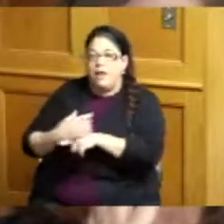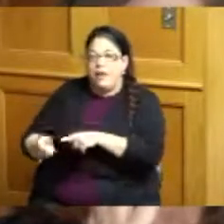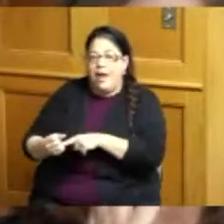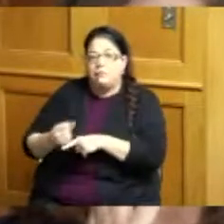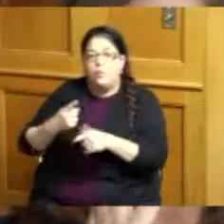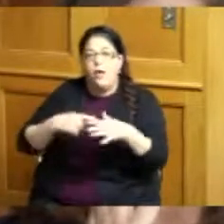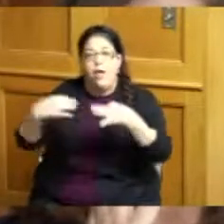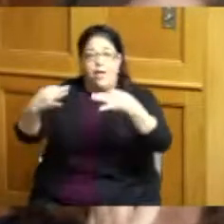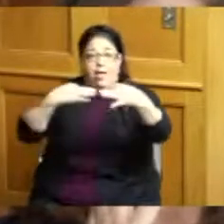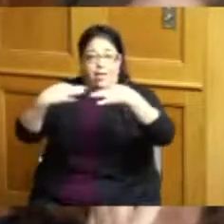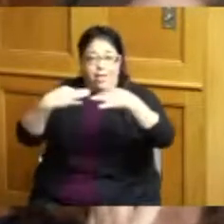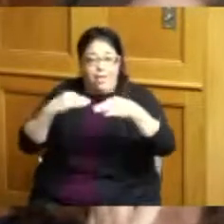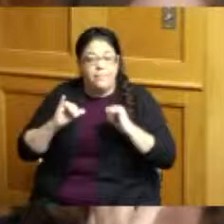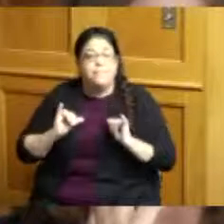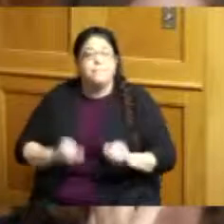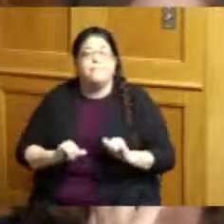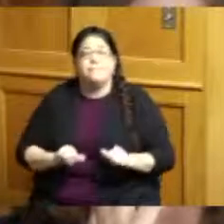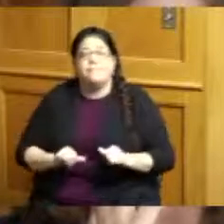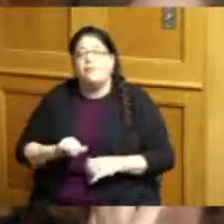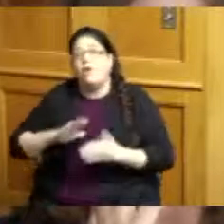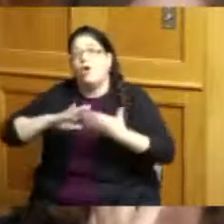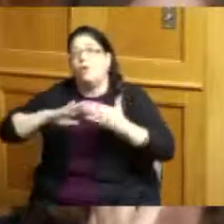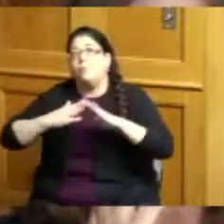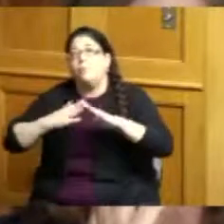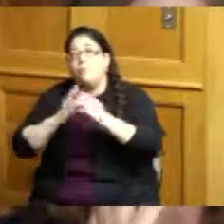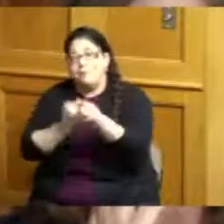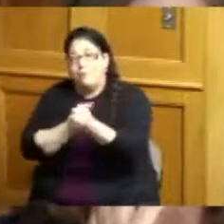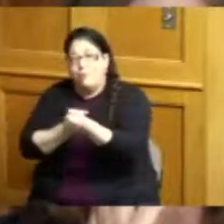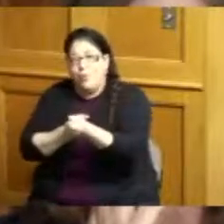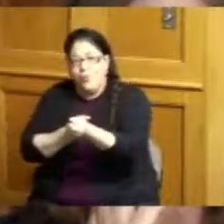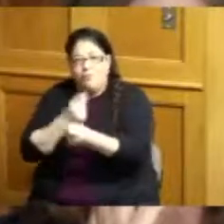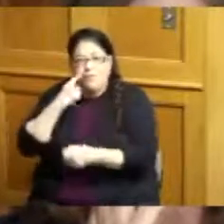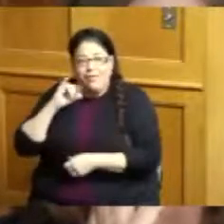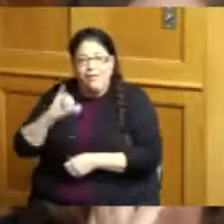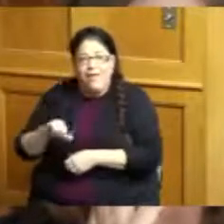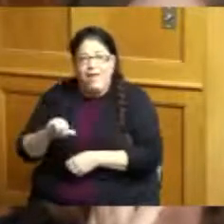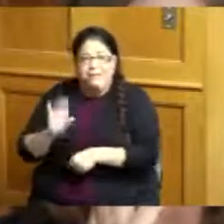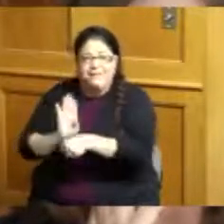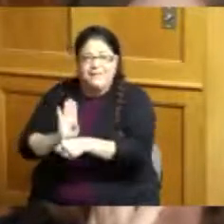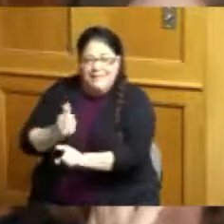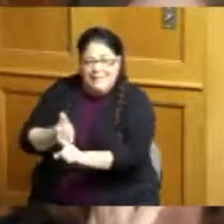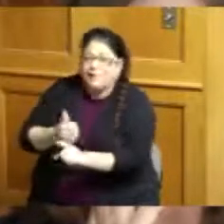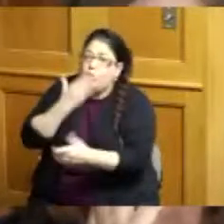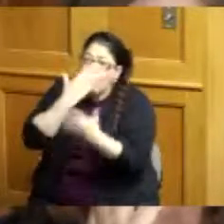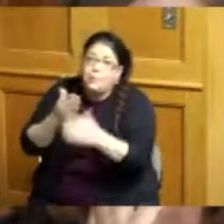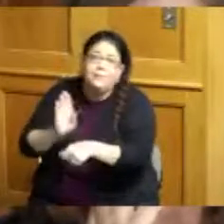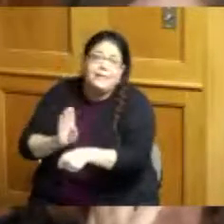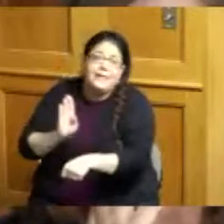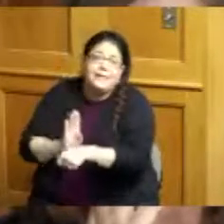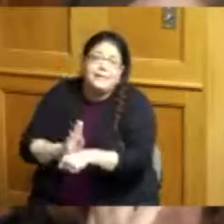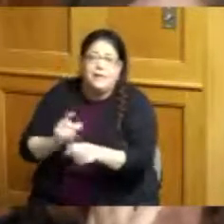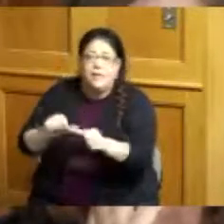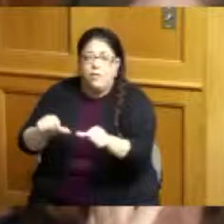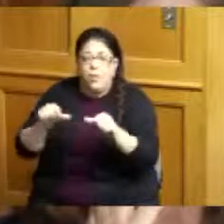me was that there is community support for this business it's a good business they're located in